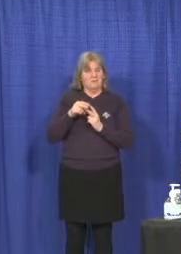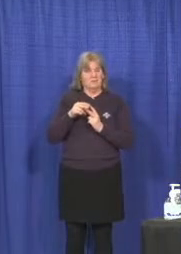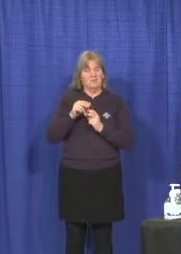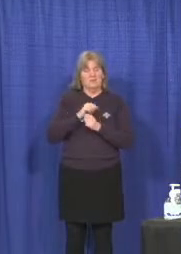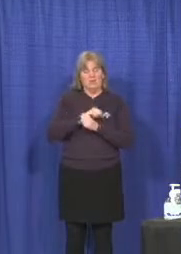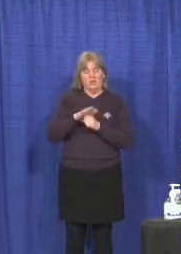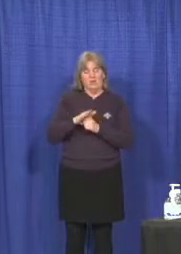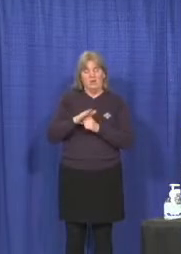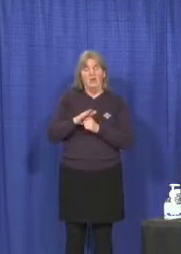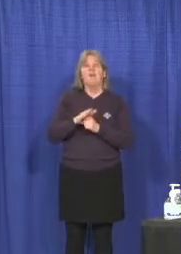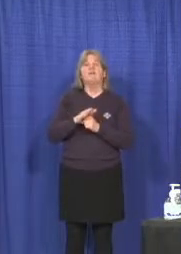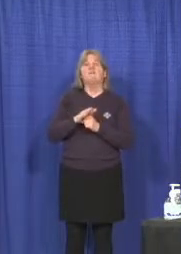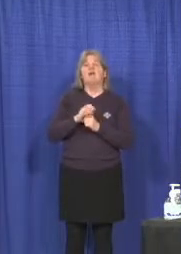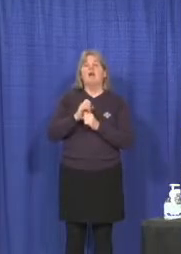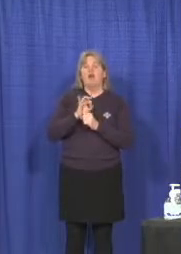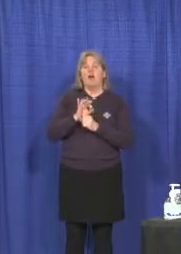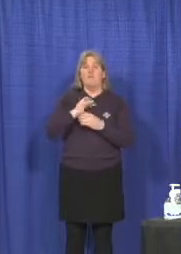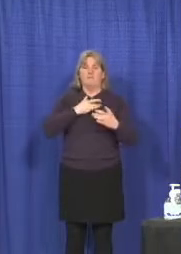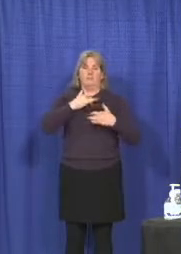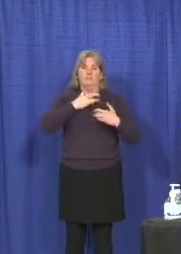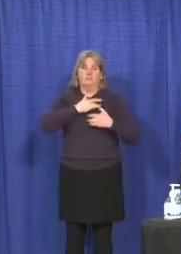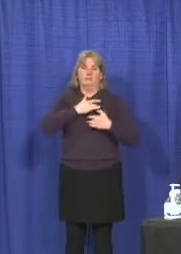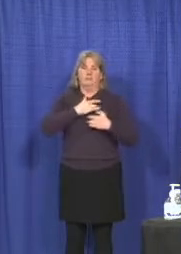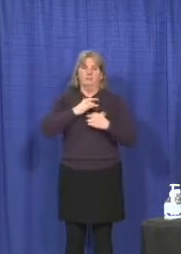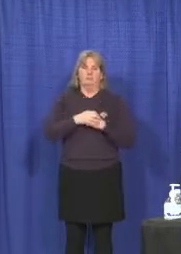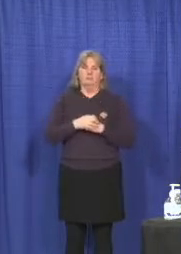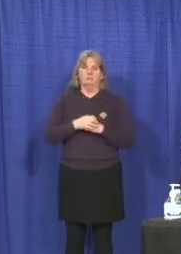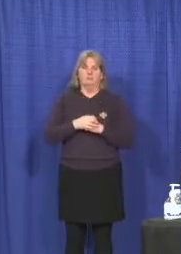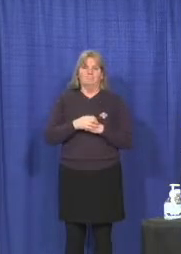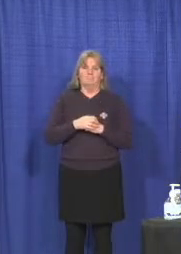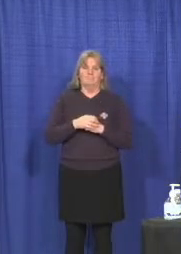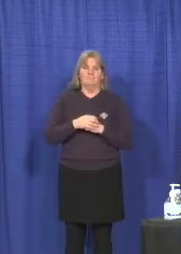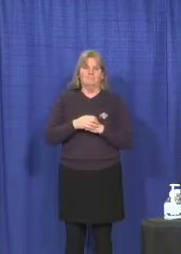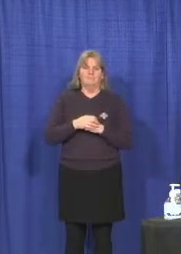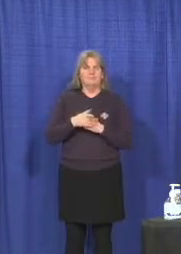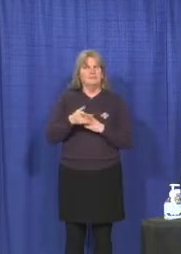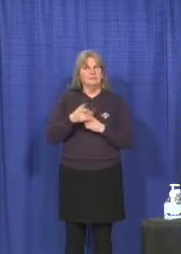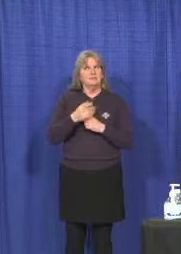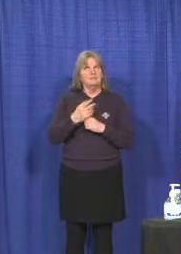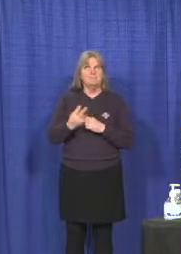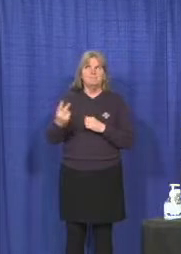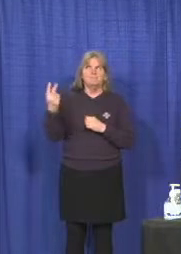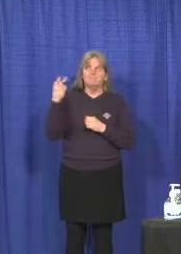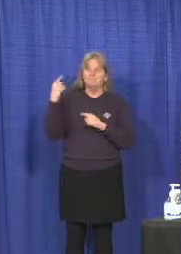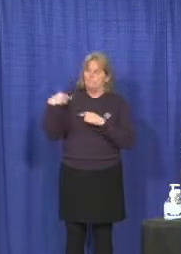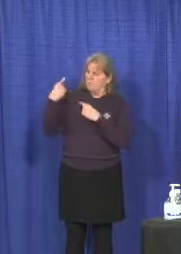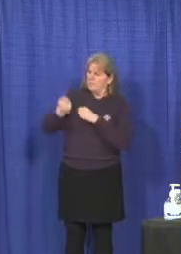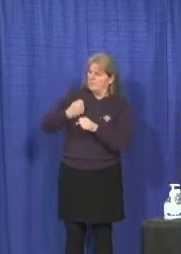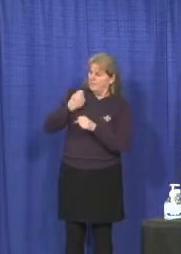been variants of concern. Of course if we look back the